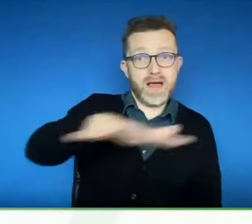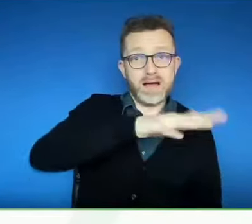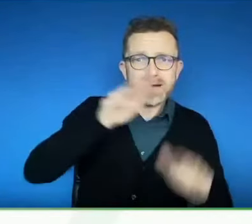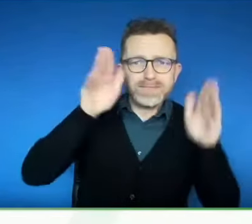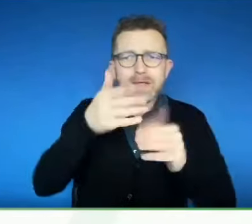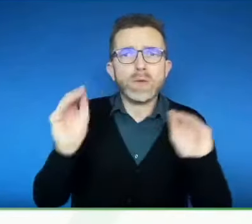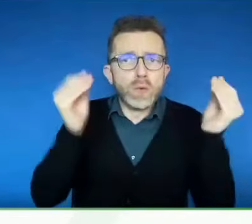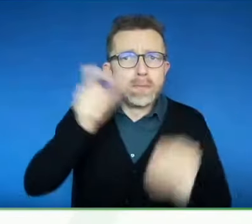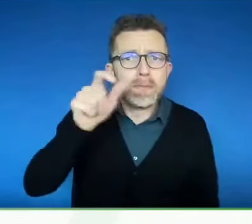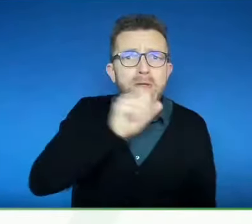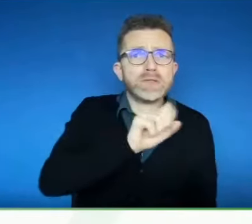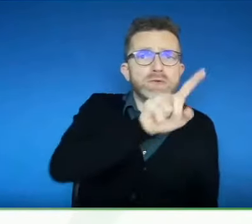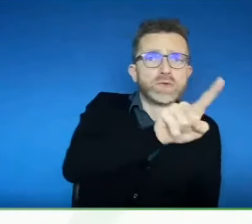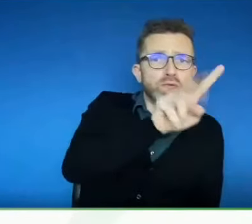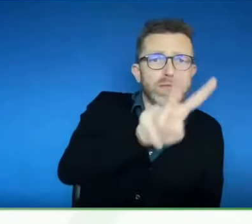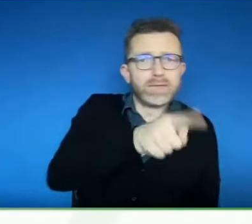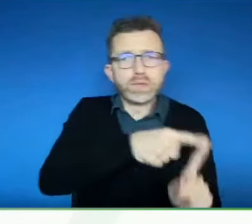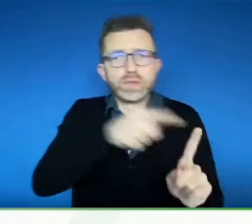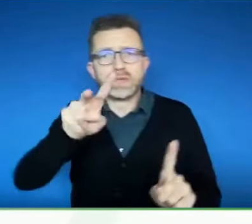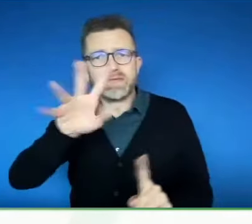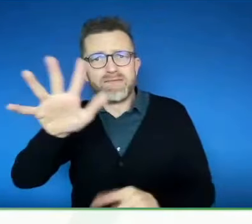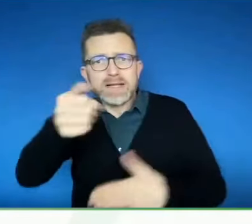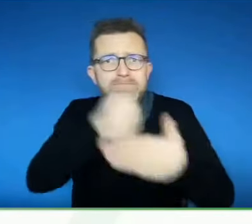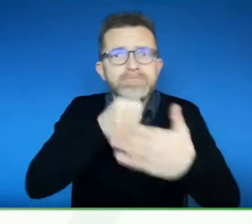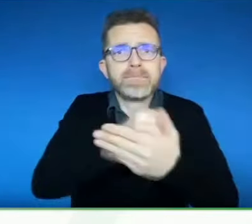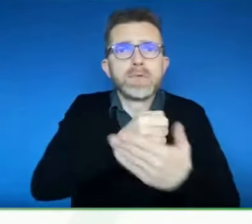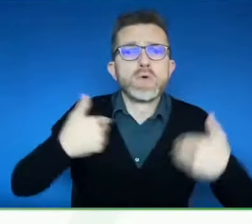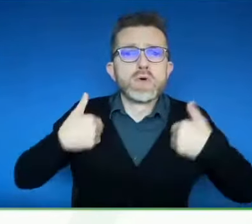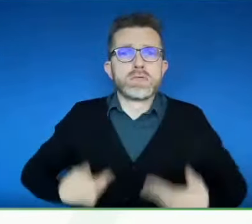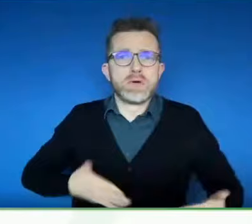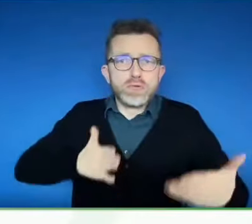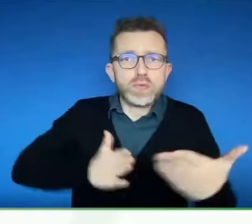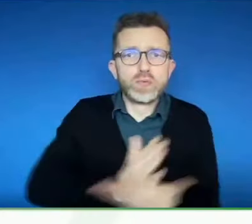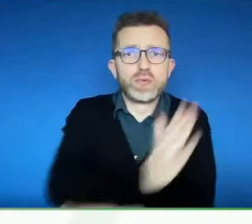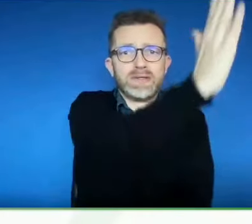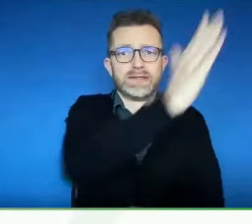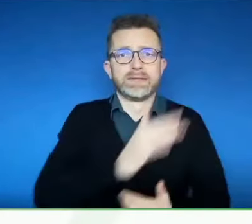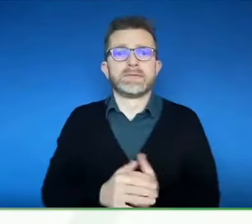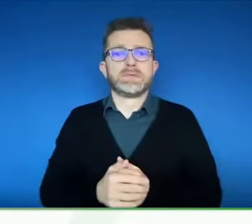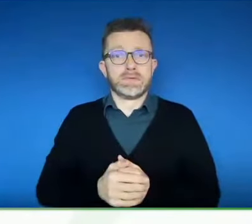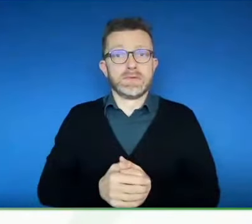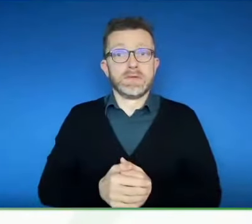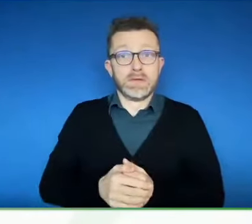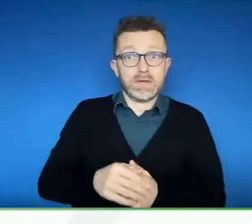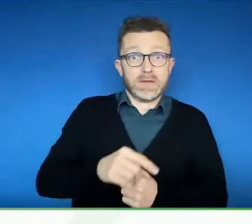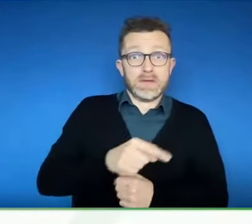Why did we start a leadership program for young disabled people? You notice I use identity first line which which comes from our